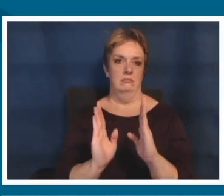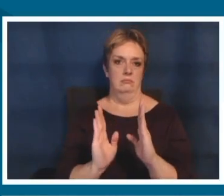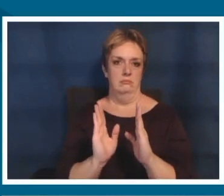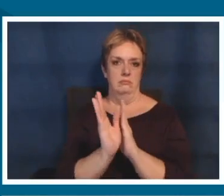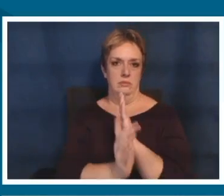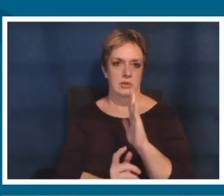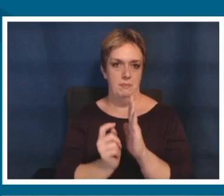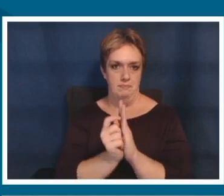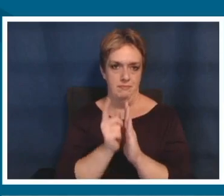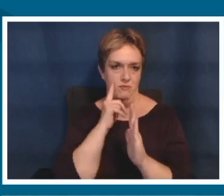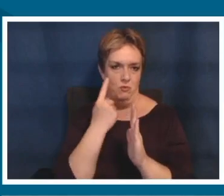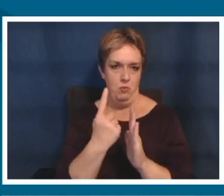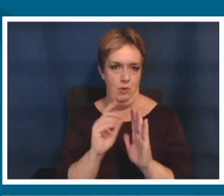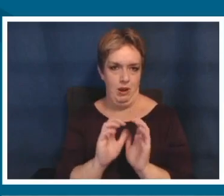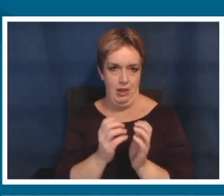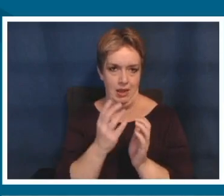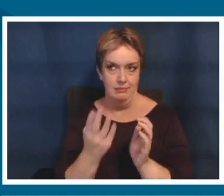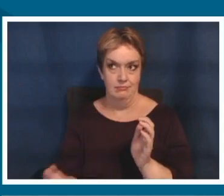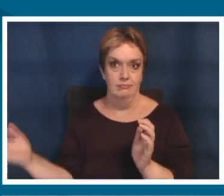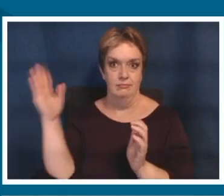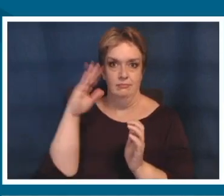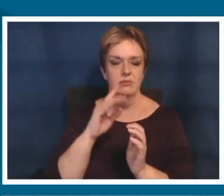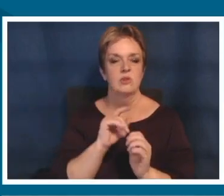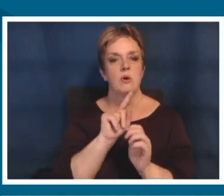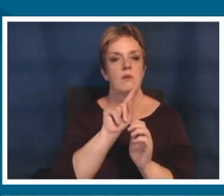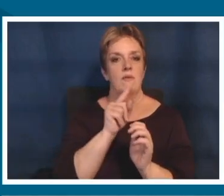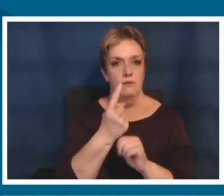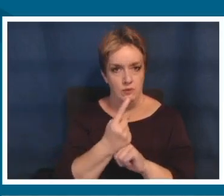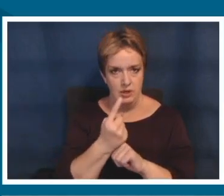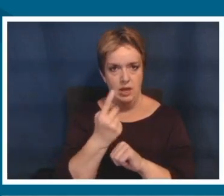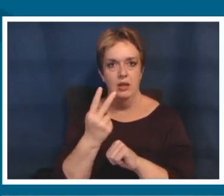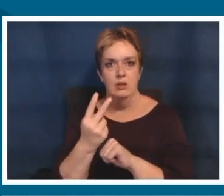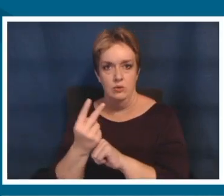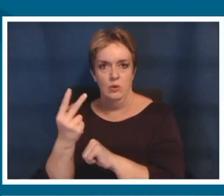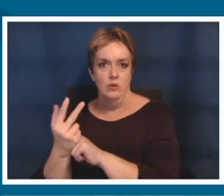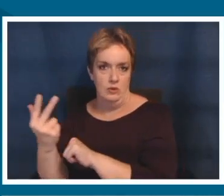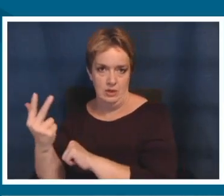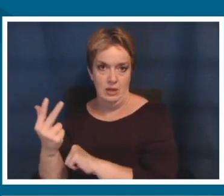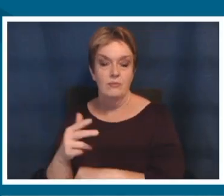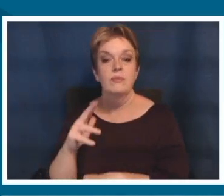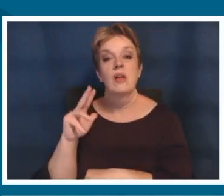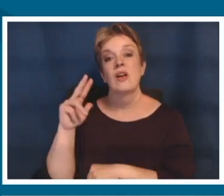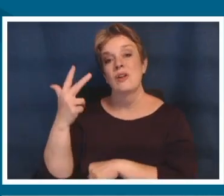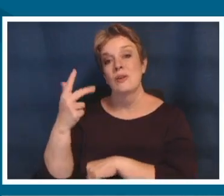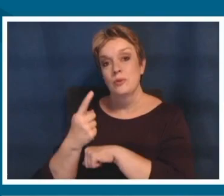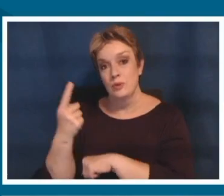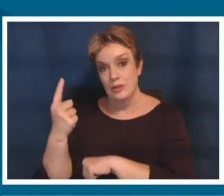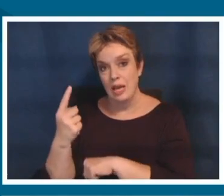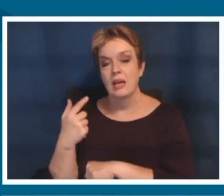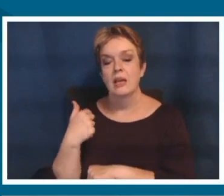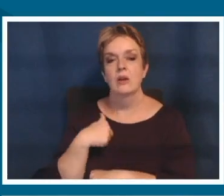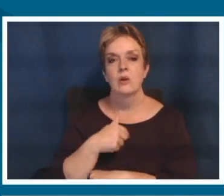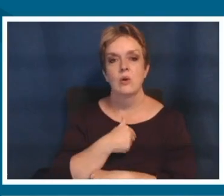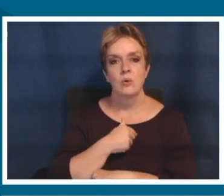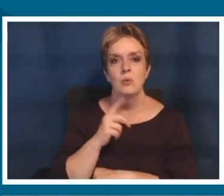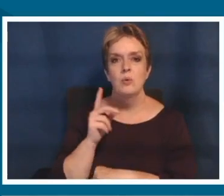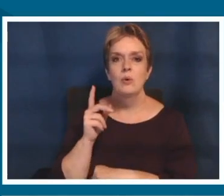over the course of three days the third day which was our trip out um we used um